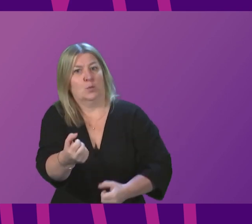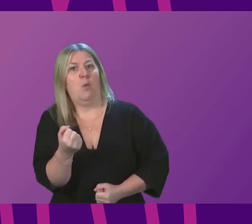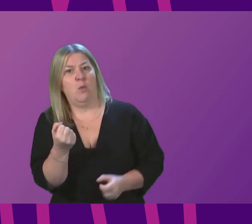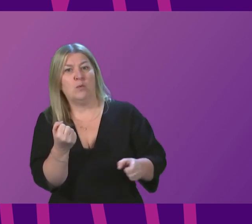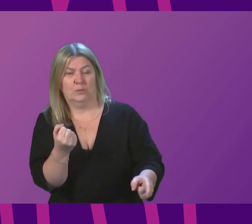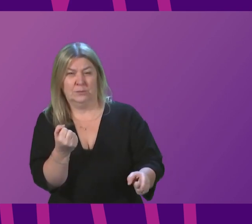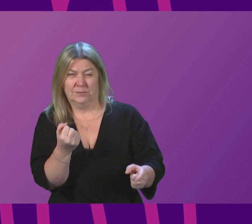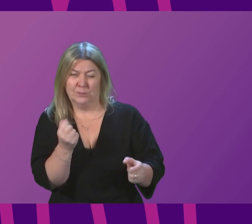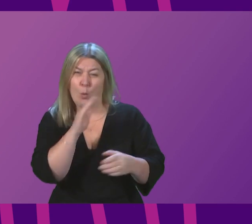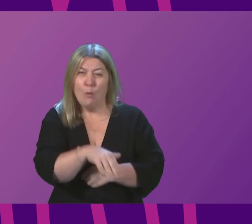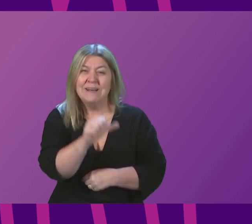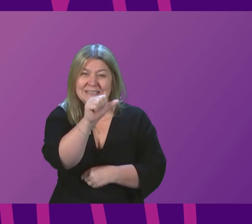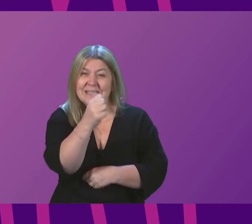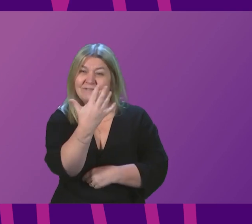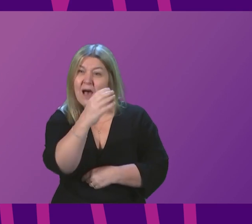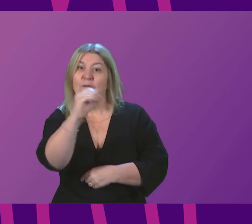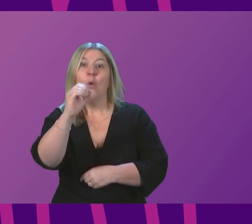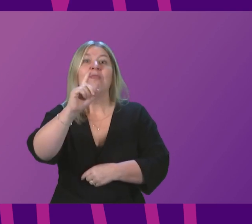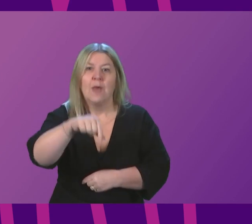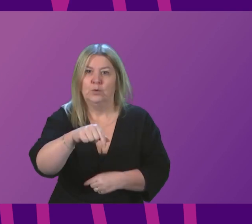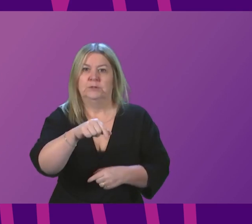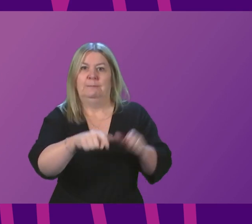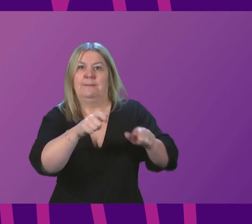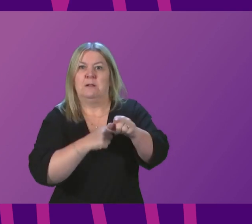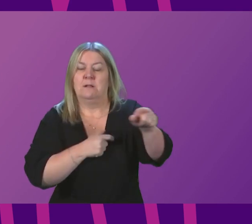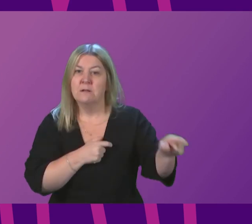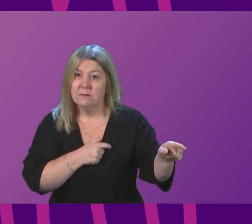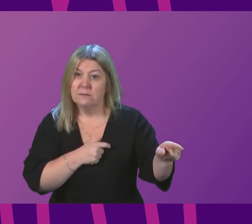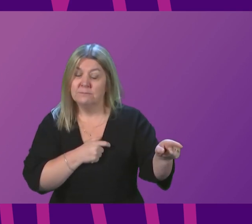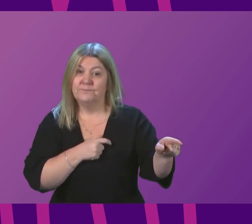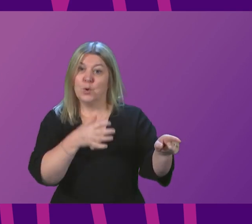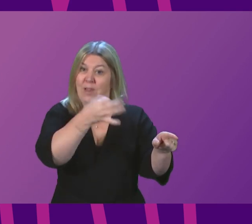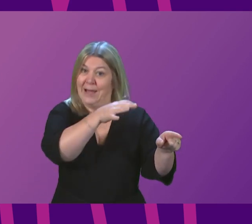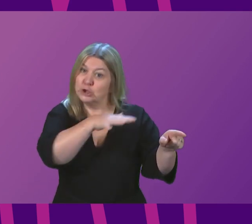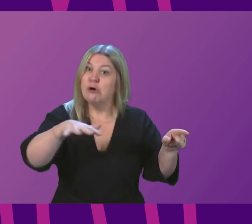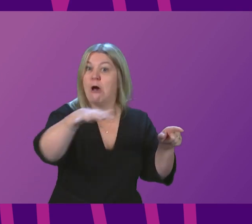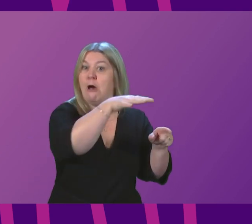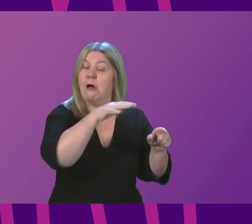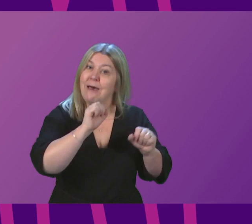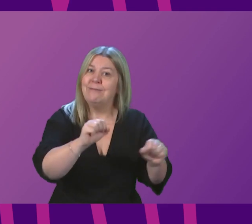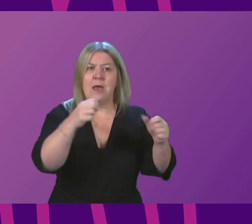than 650,000 Scots. Is it not the case that, for people in Lanarkshire, their entire health service has in effect